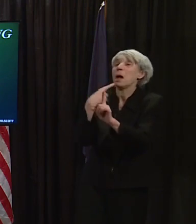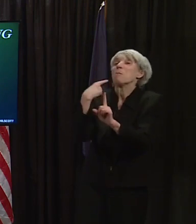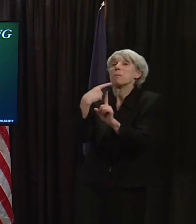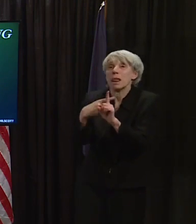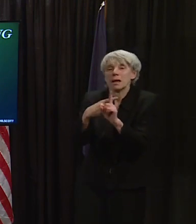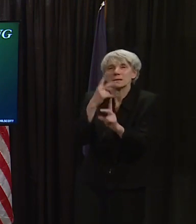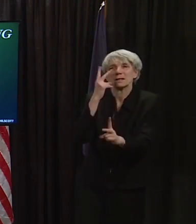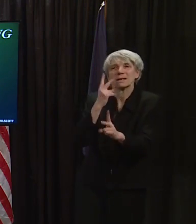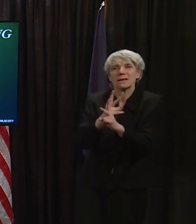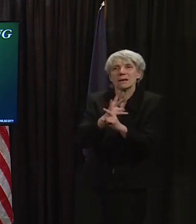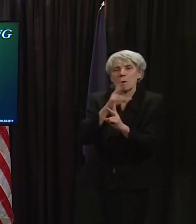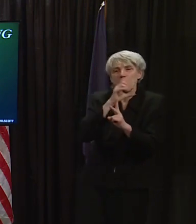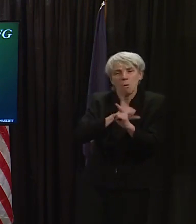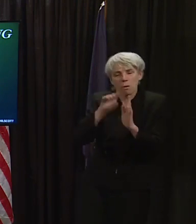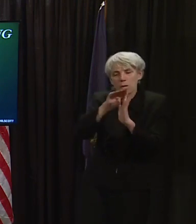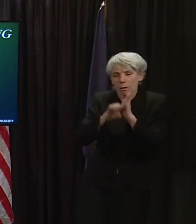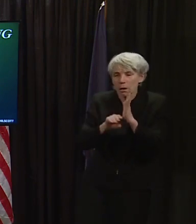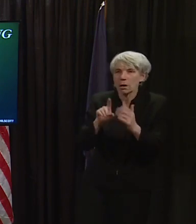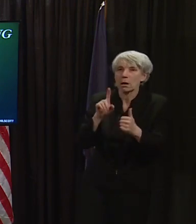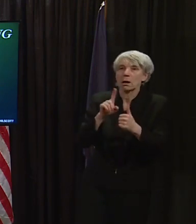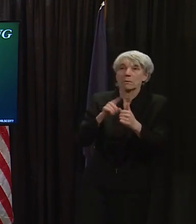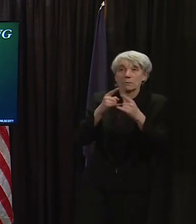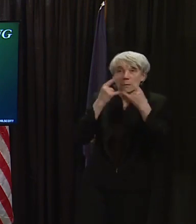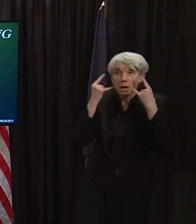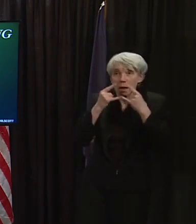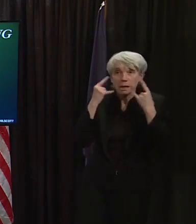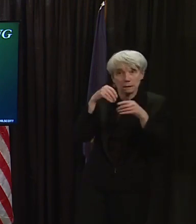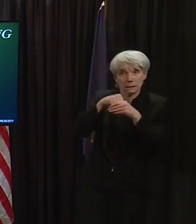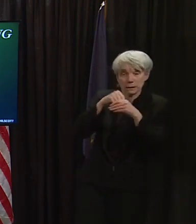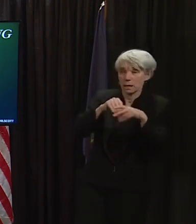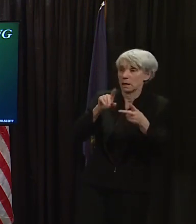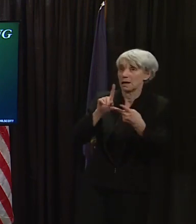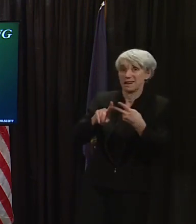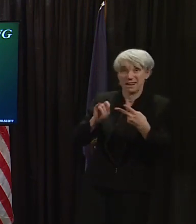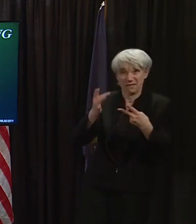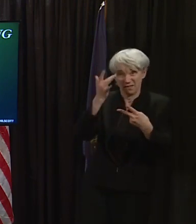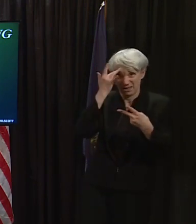and staying home if you're sick. We can keep our schools as safe as possible